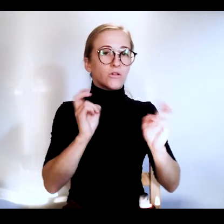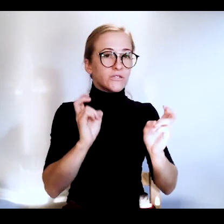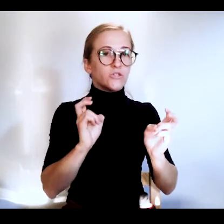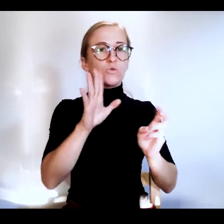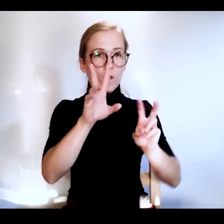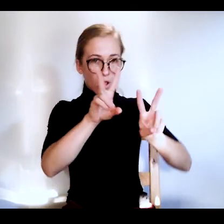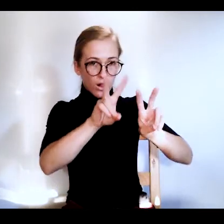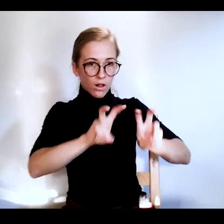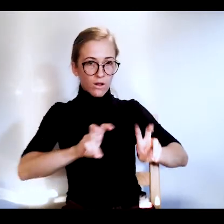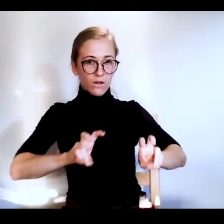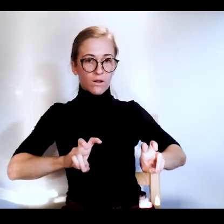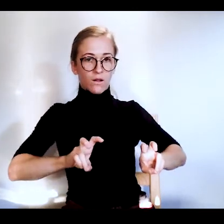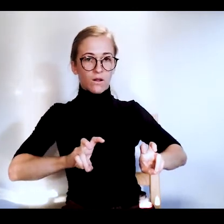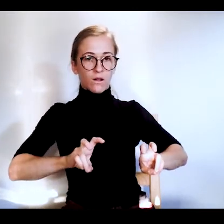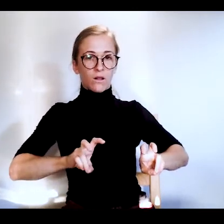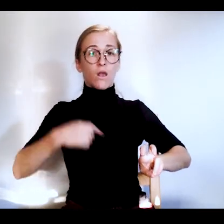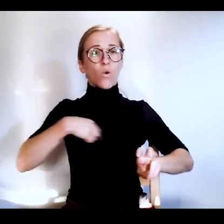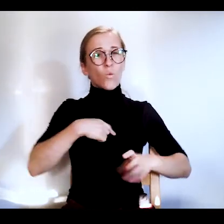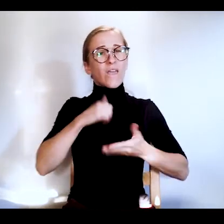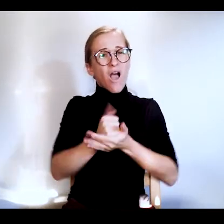We help them as much as we can